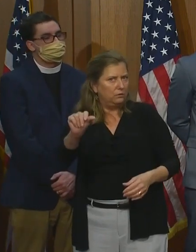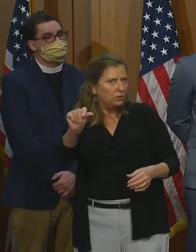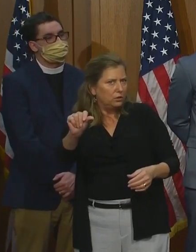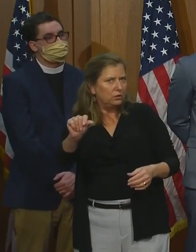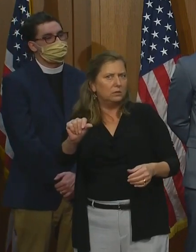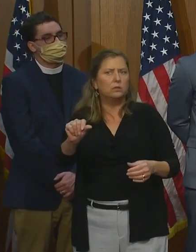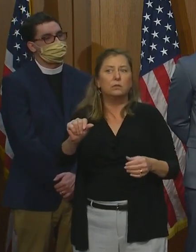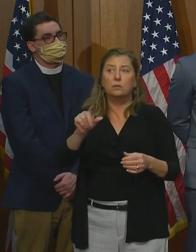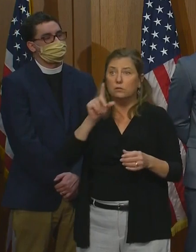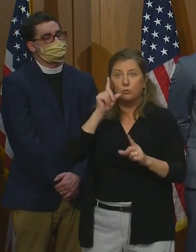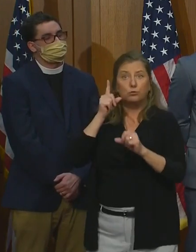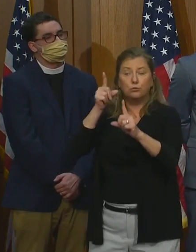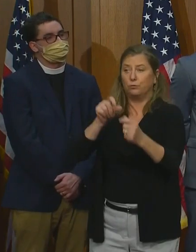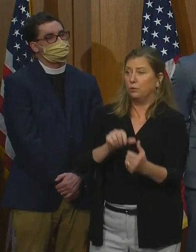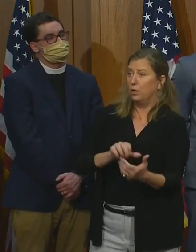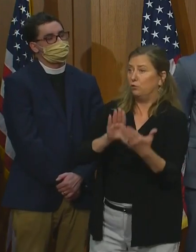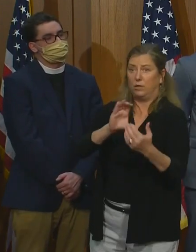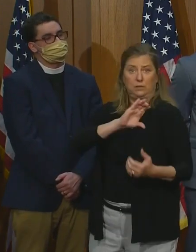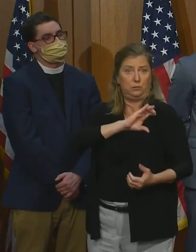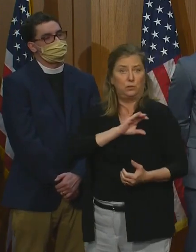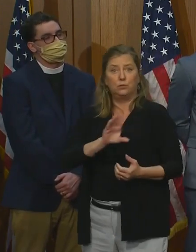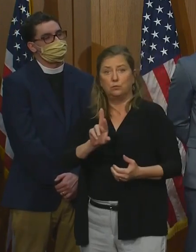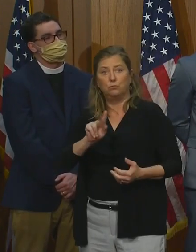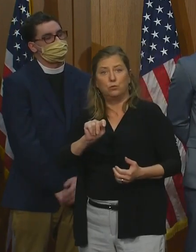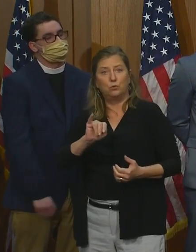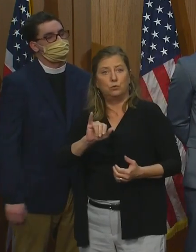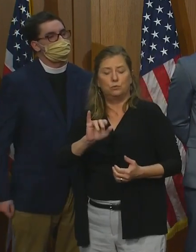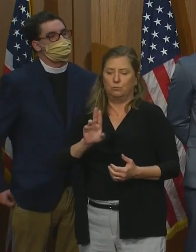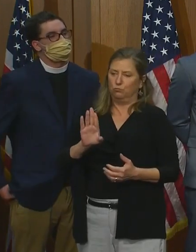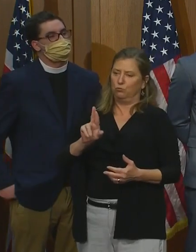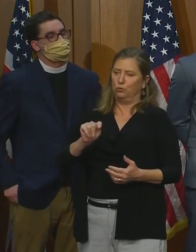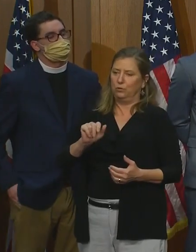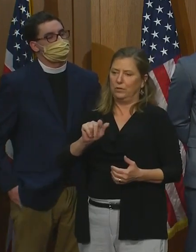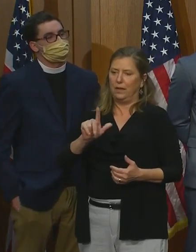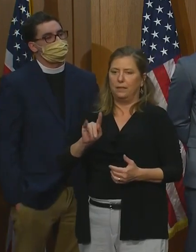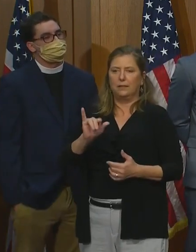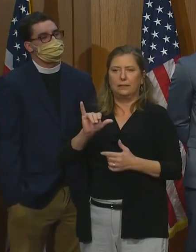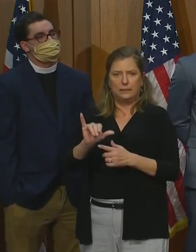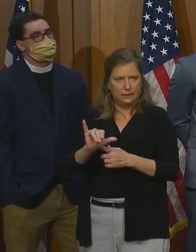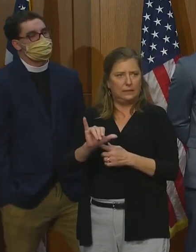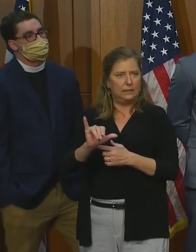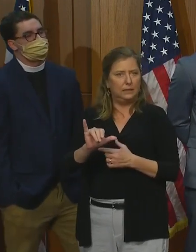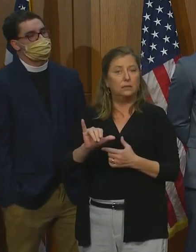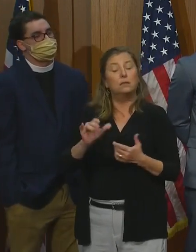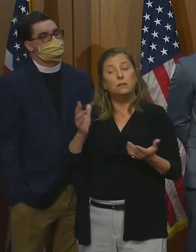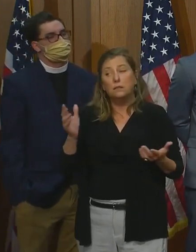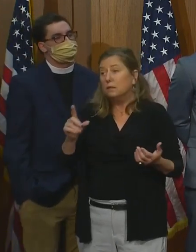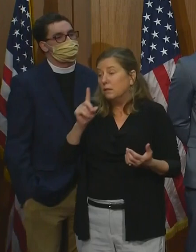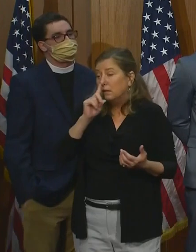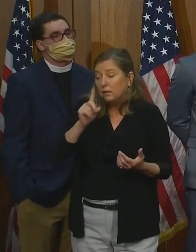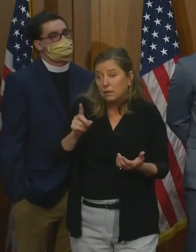WILL CONTINUE. TO WORK ON IN VIRGINIA UP TO REALLY ADDRESS